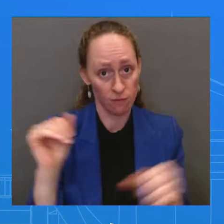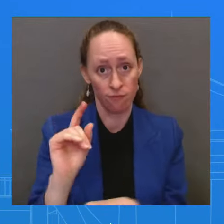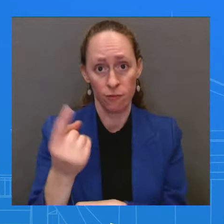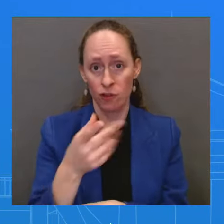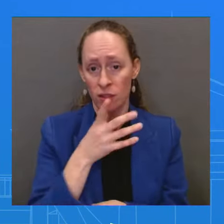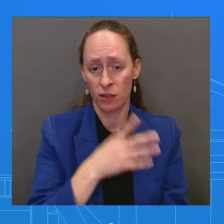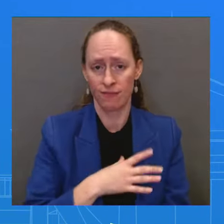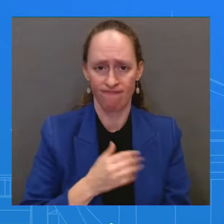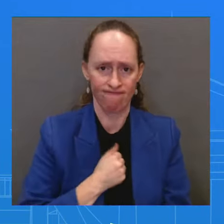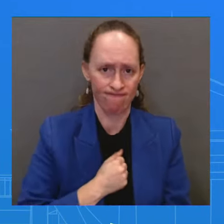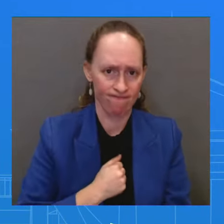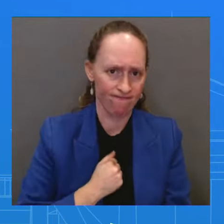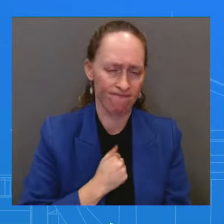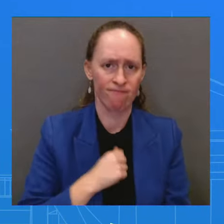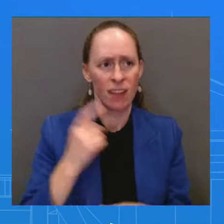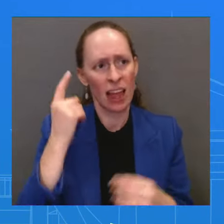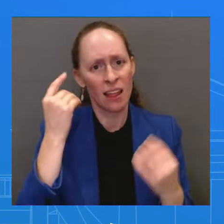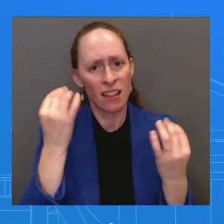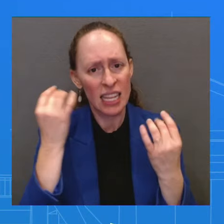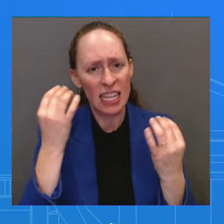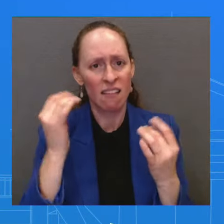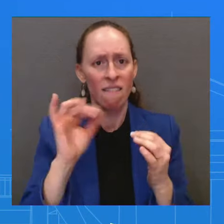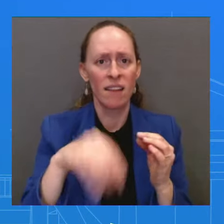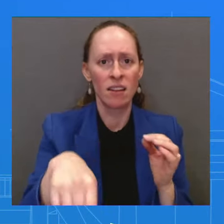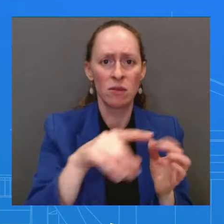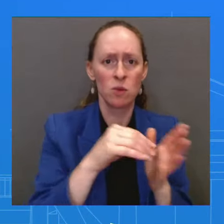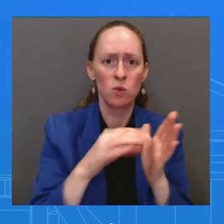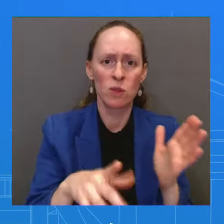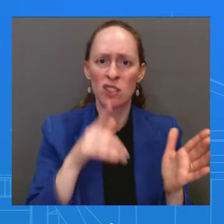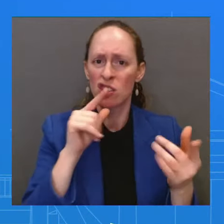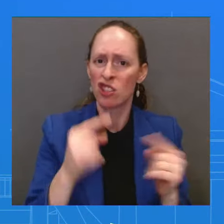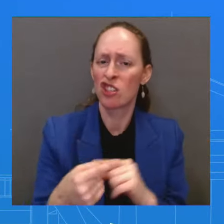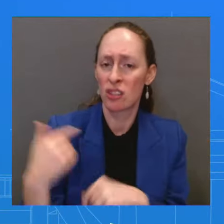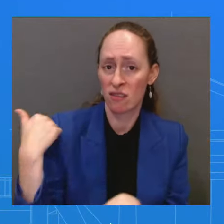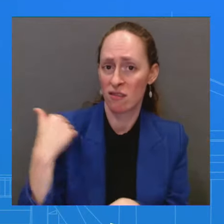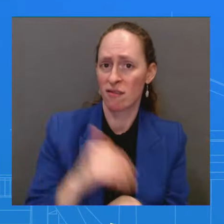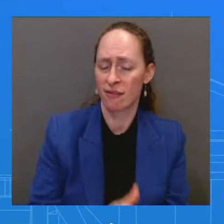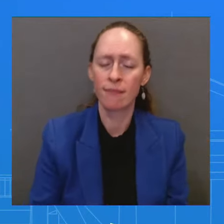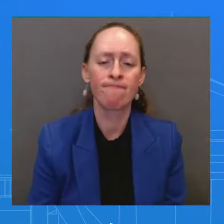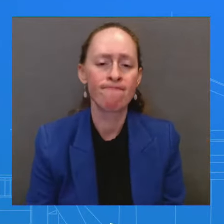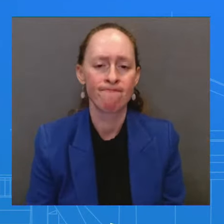at Morgan State University last night. And we know how traumatizing this continues to be